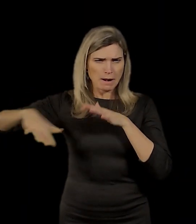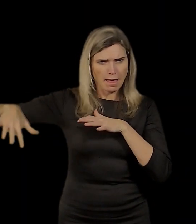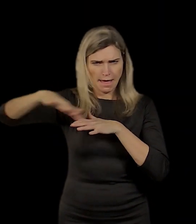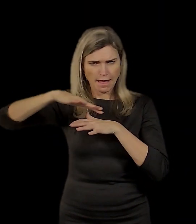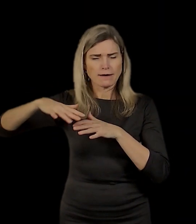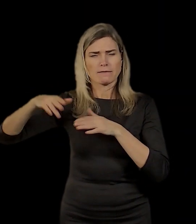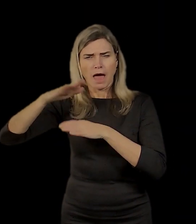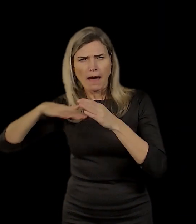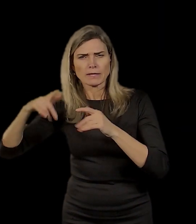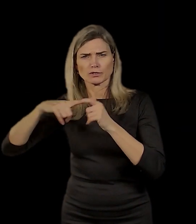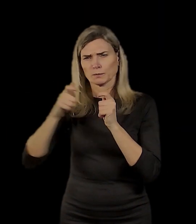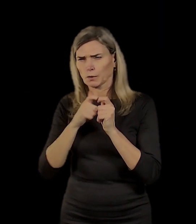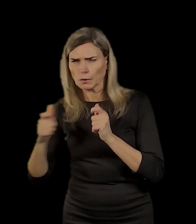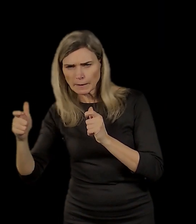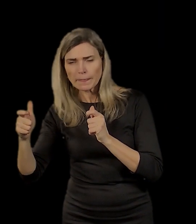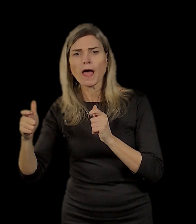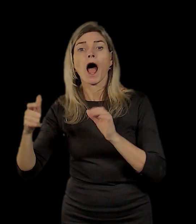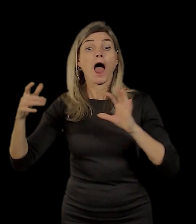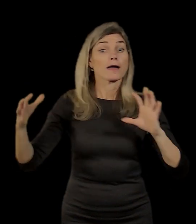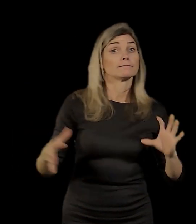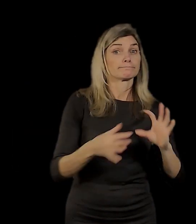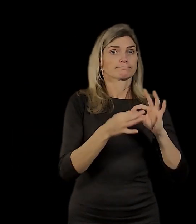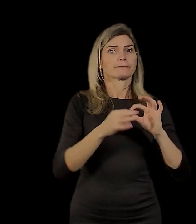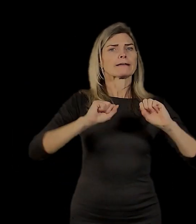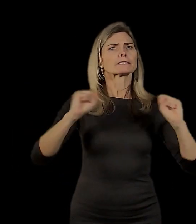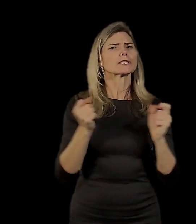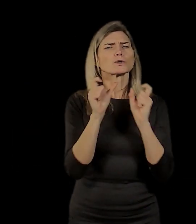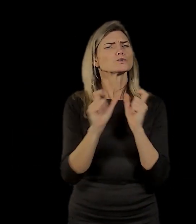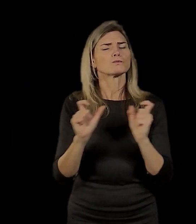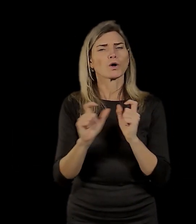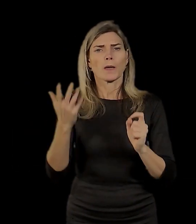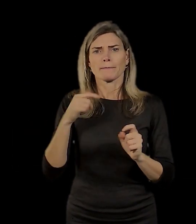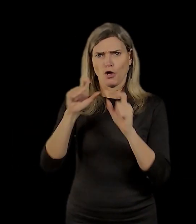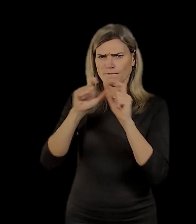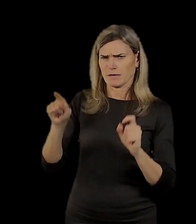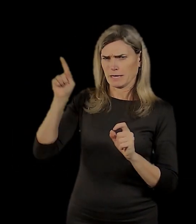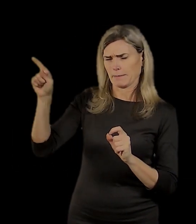we came to the conclusion that solving it only on the land that belongs to him